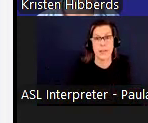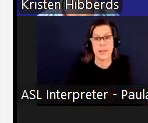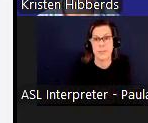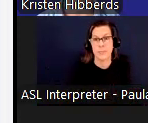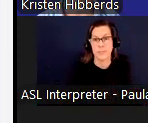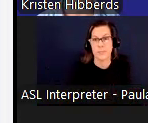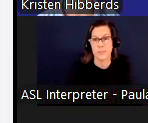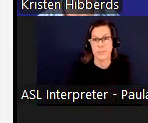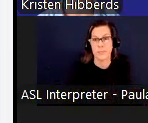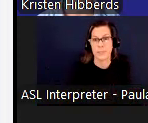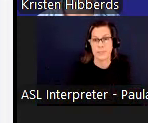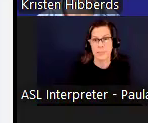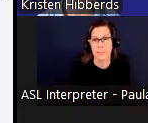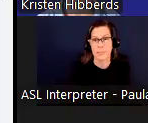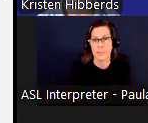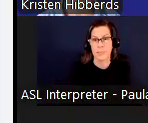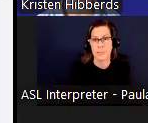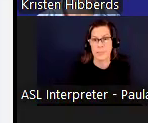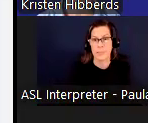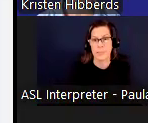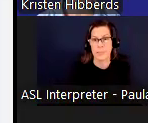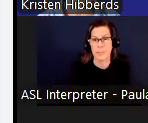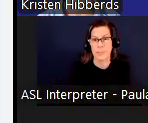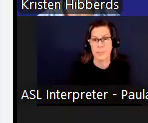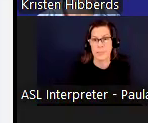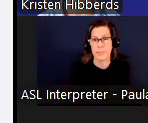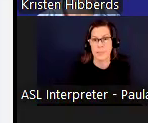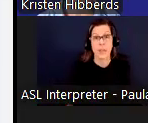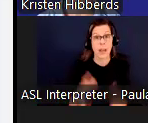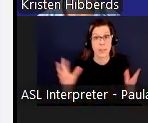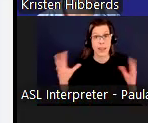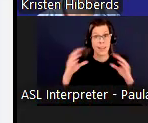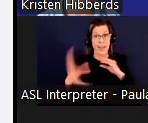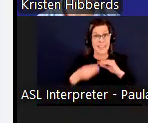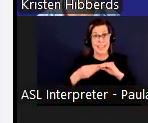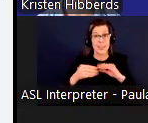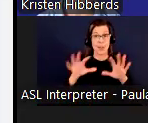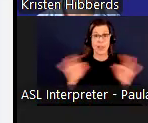And there is a lot of additional language that was added about mandatory reporters,